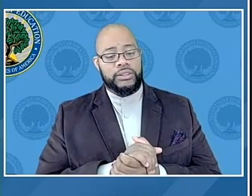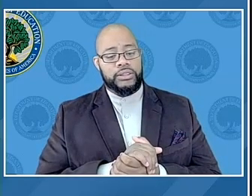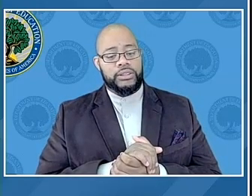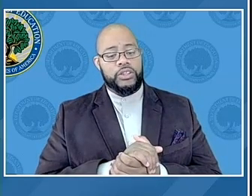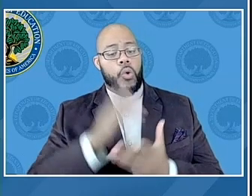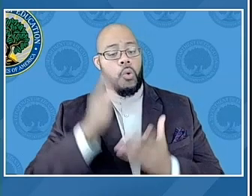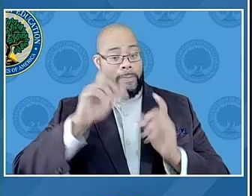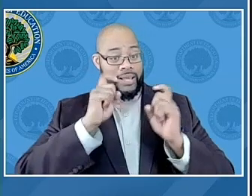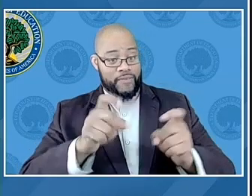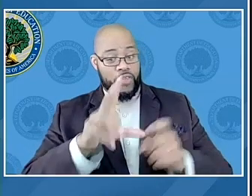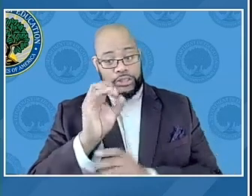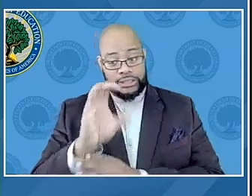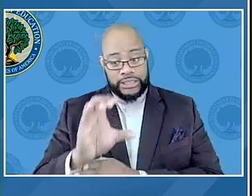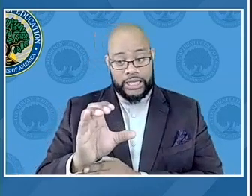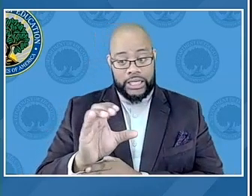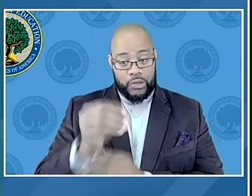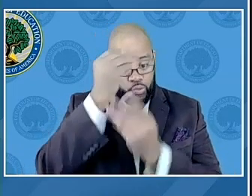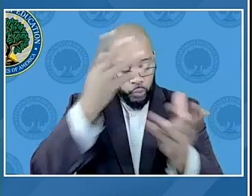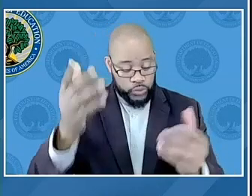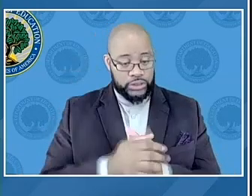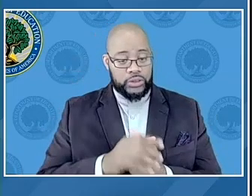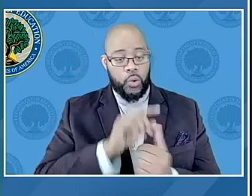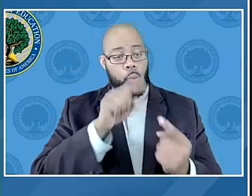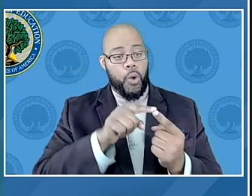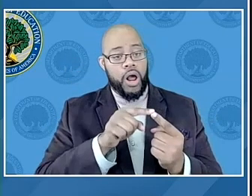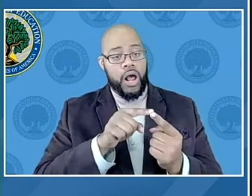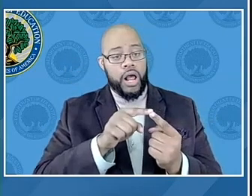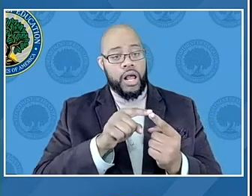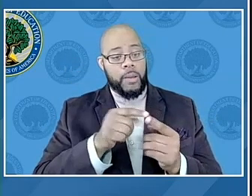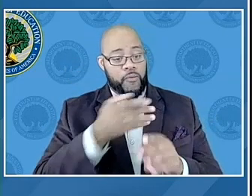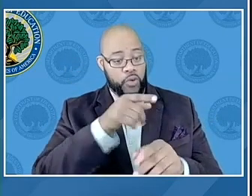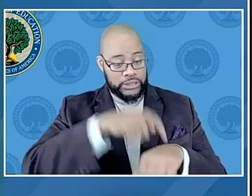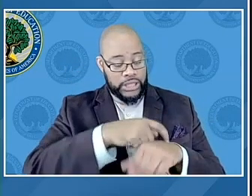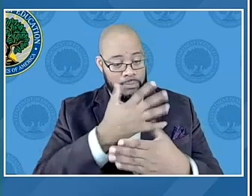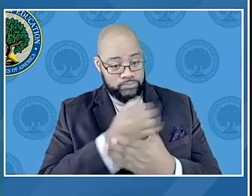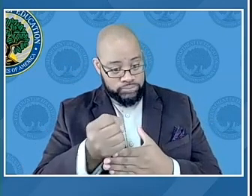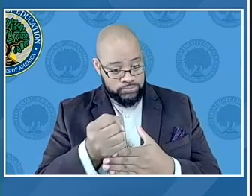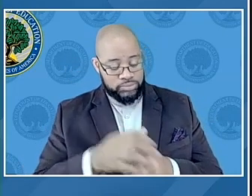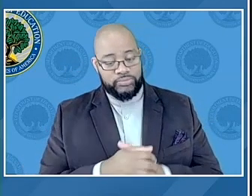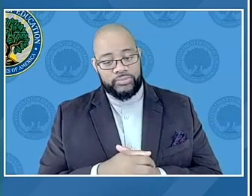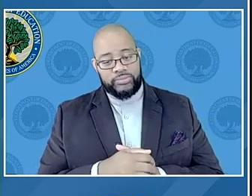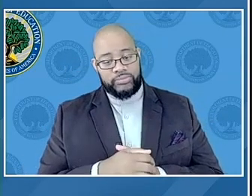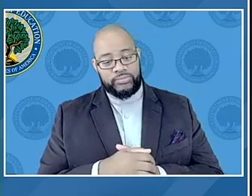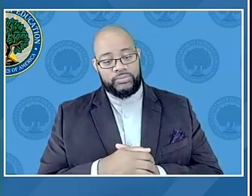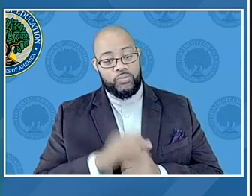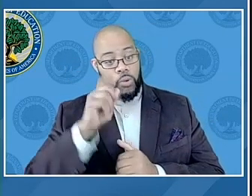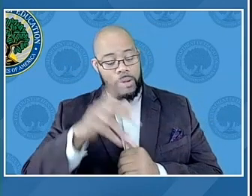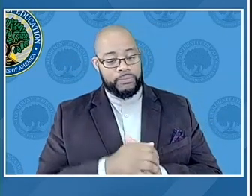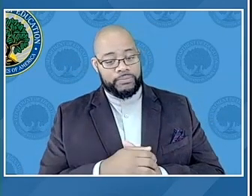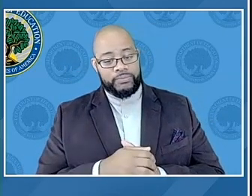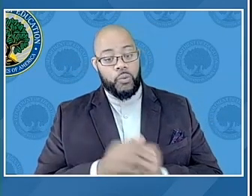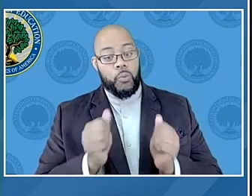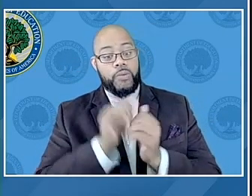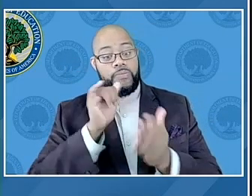30-second notice of when- just before your time will expire. Okay. With that, please begin.